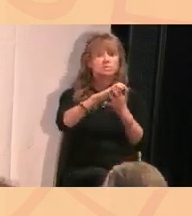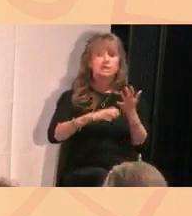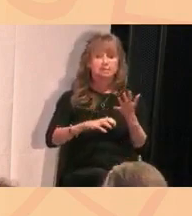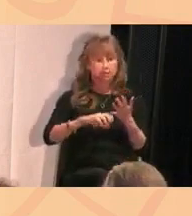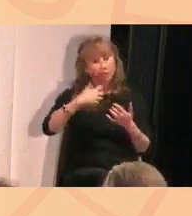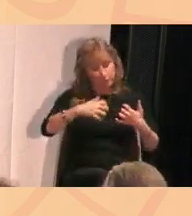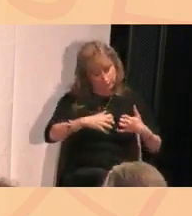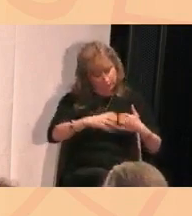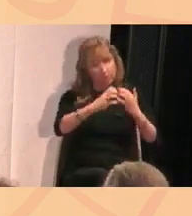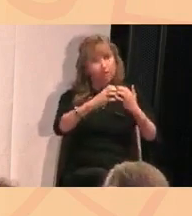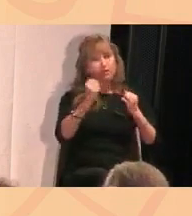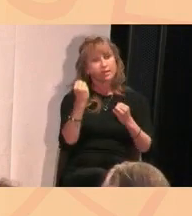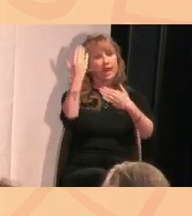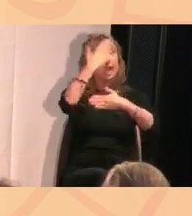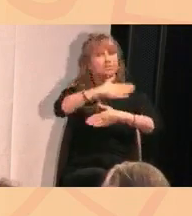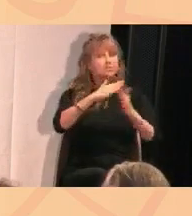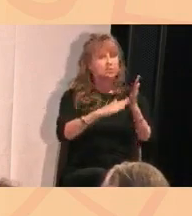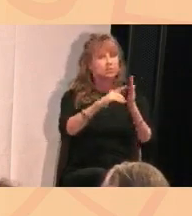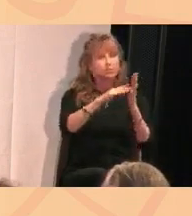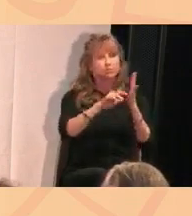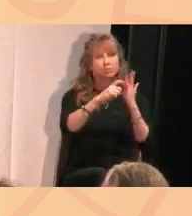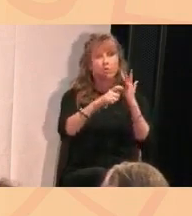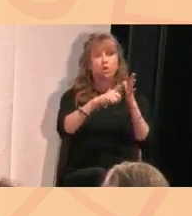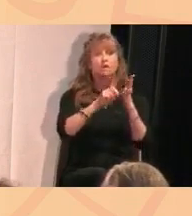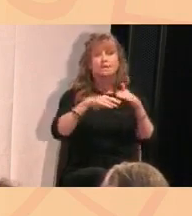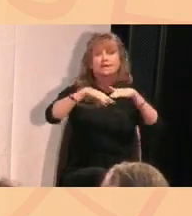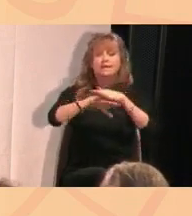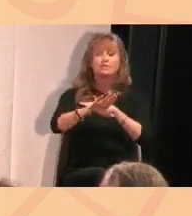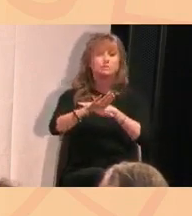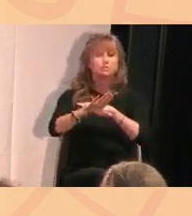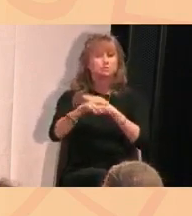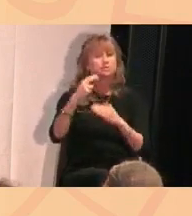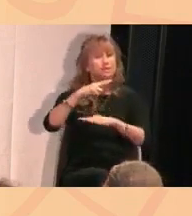And then they said, well, this will be our sole Aboriginal statement